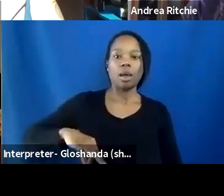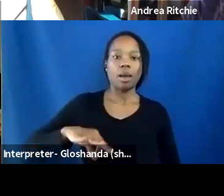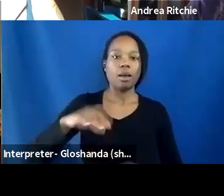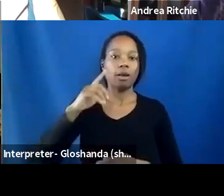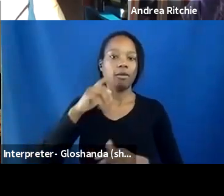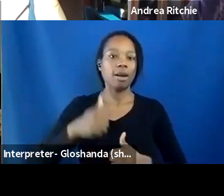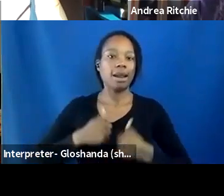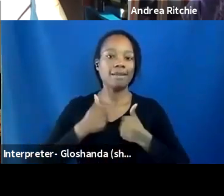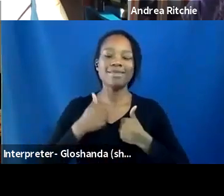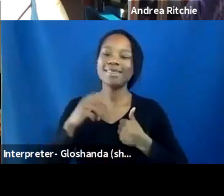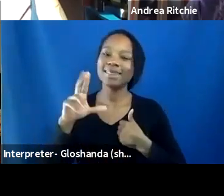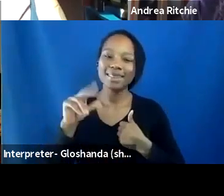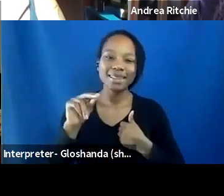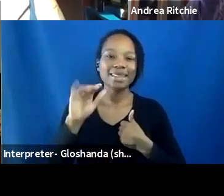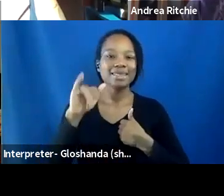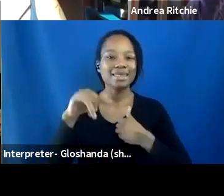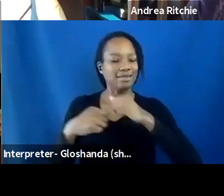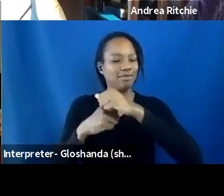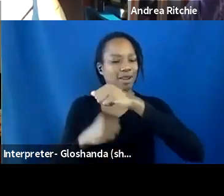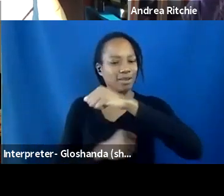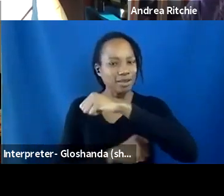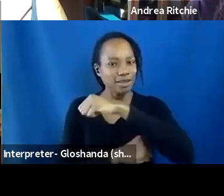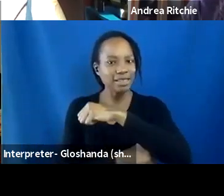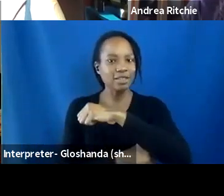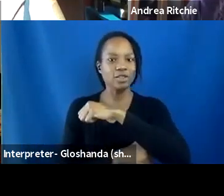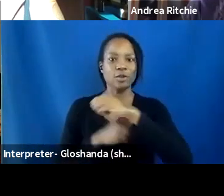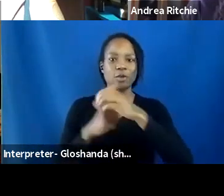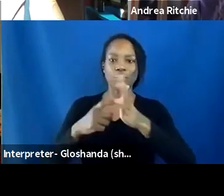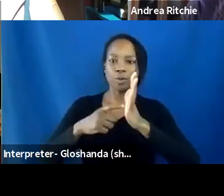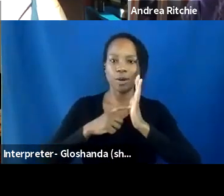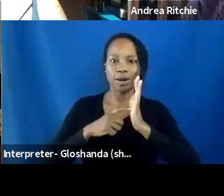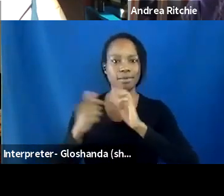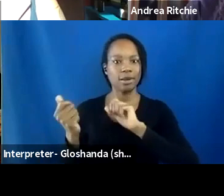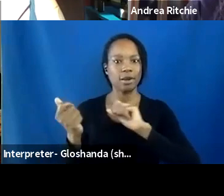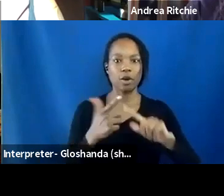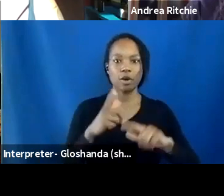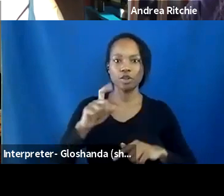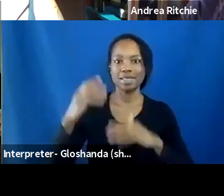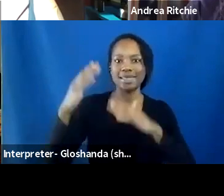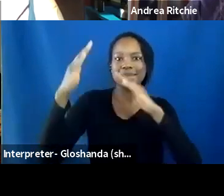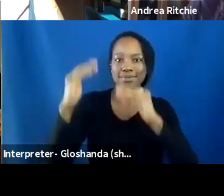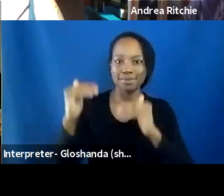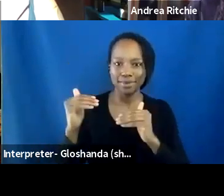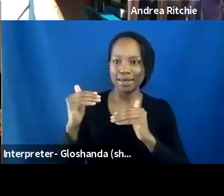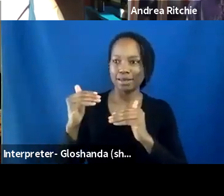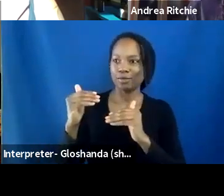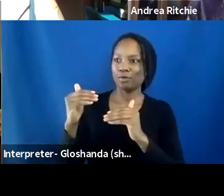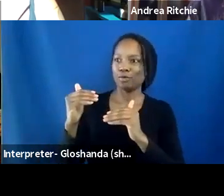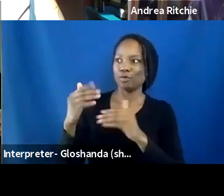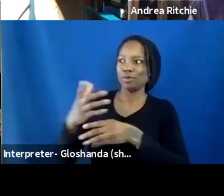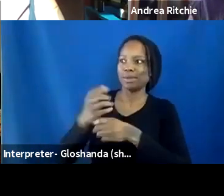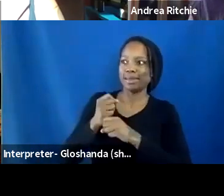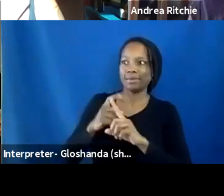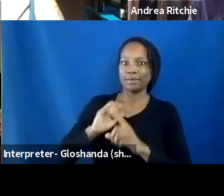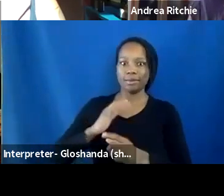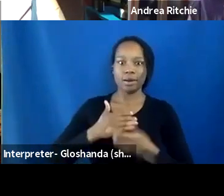of what any of us should expect to receive in our communities. And I'm gonna stop there and thank you for this time.